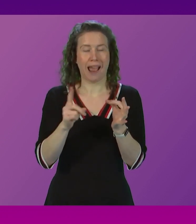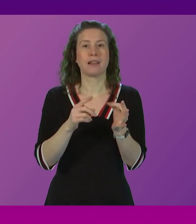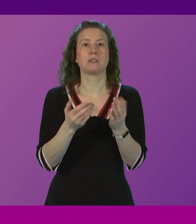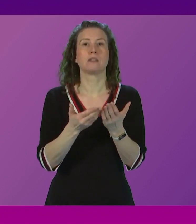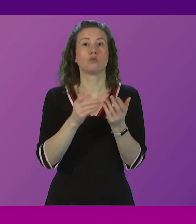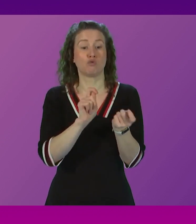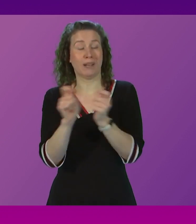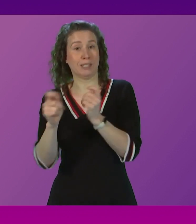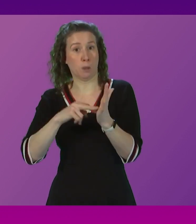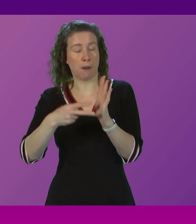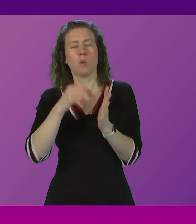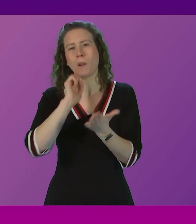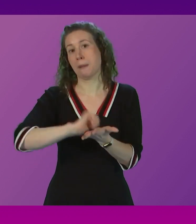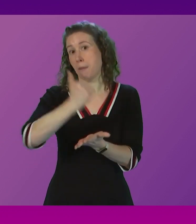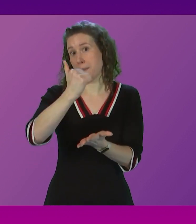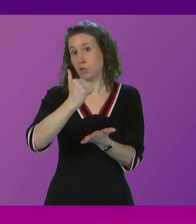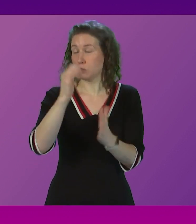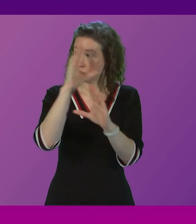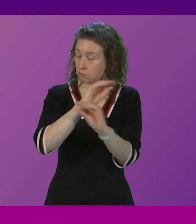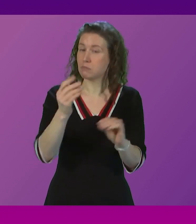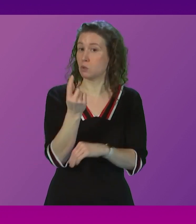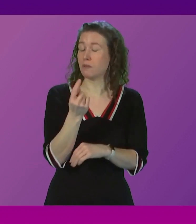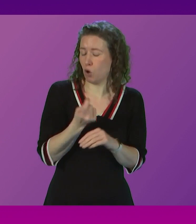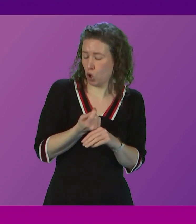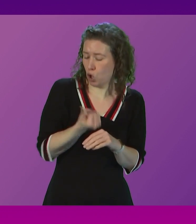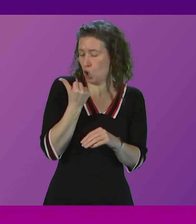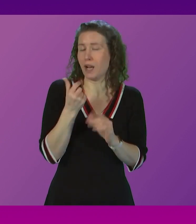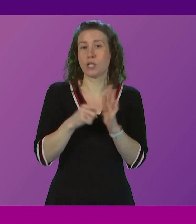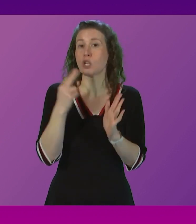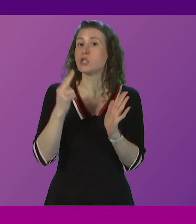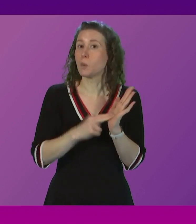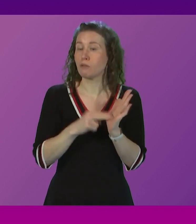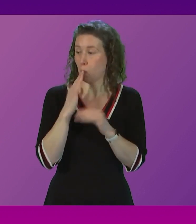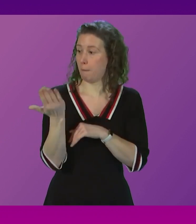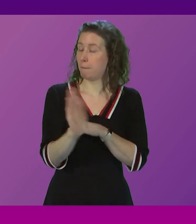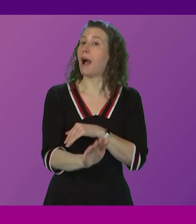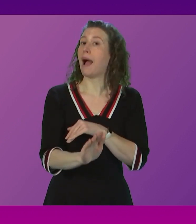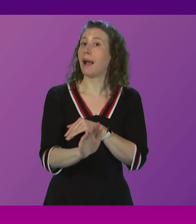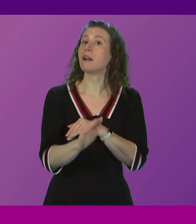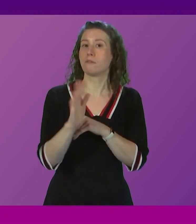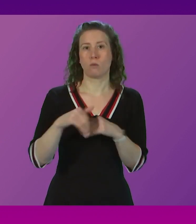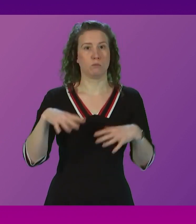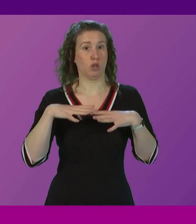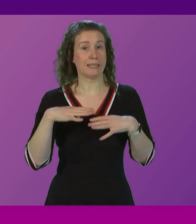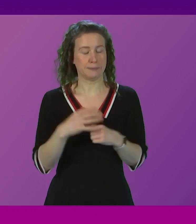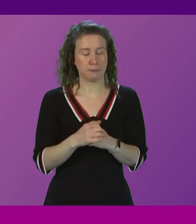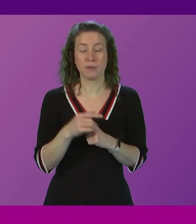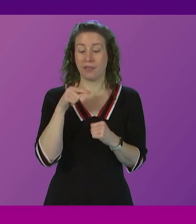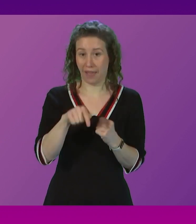will be published very early in January, when we return from the recess, and it will contain